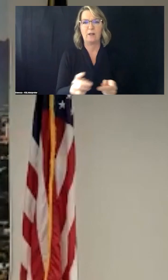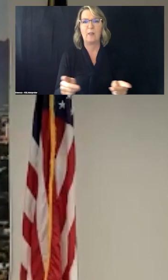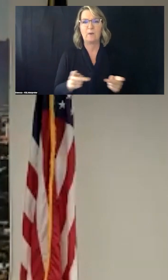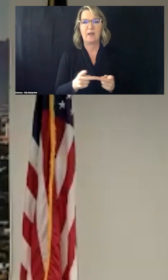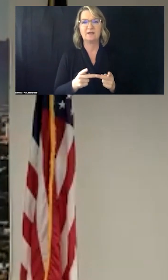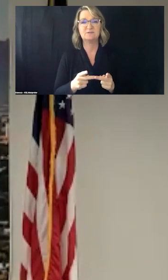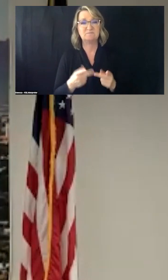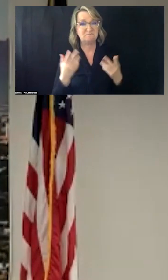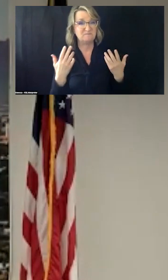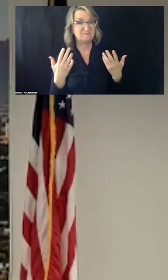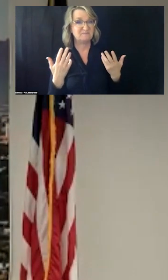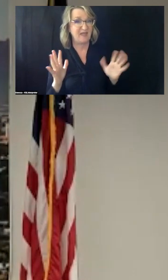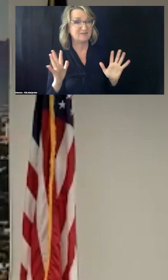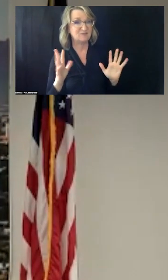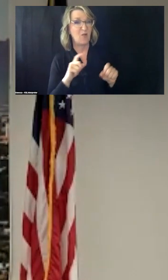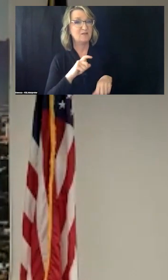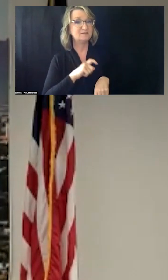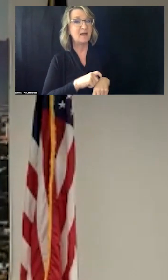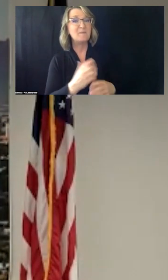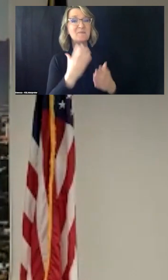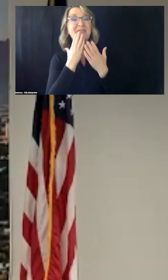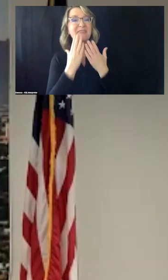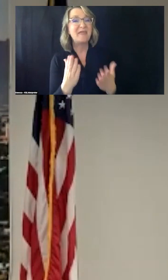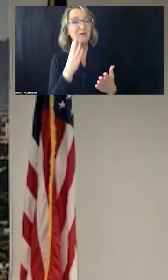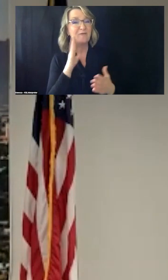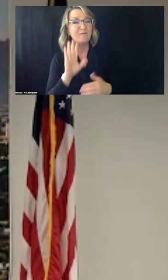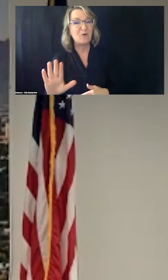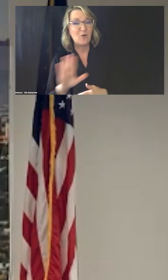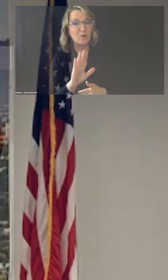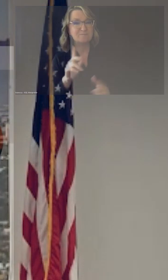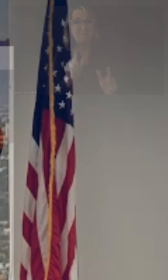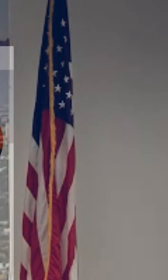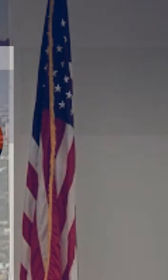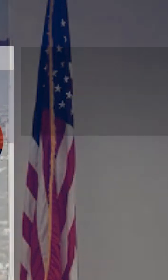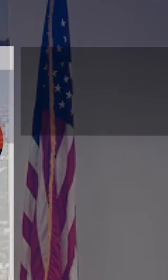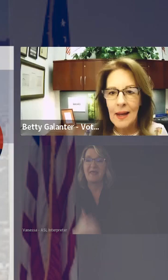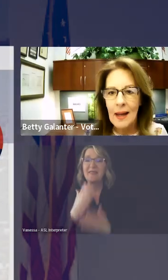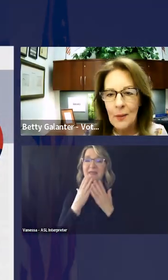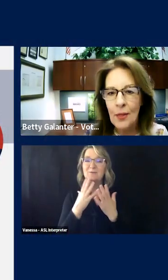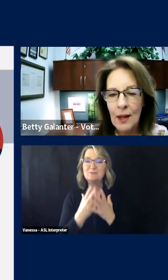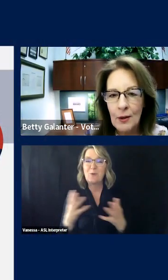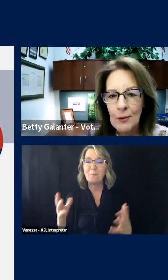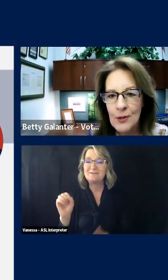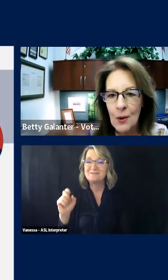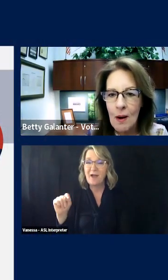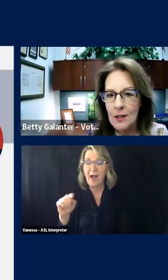we have and we thank you for yours and we'll throw it back upstairs Betty okay well thank you so much